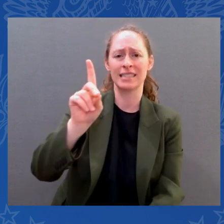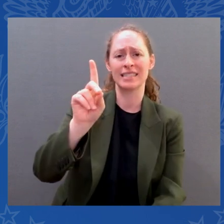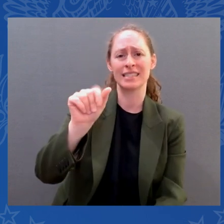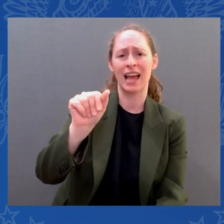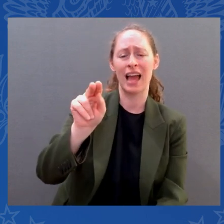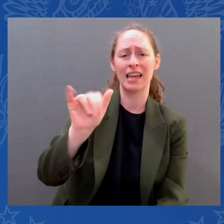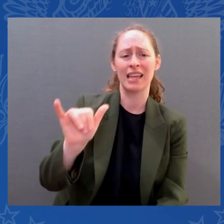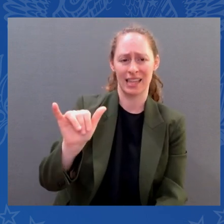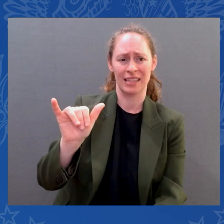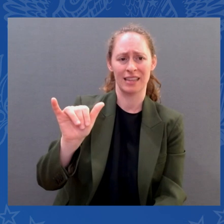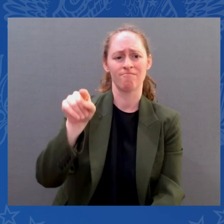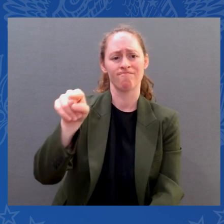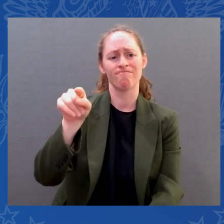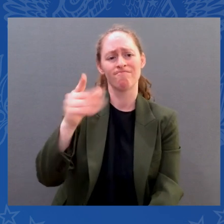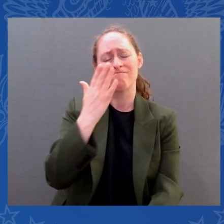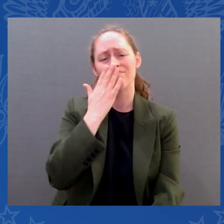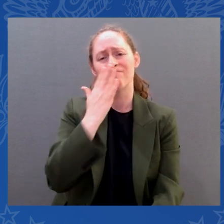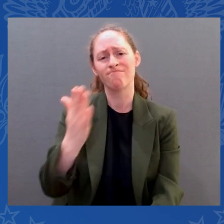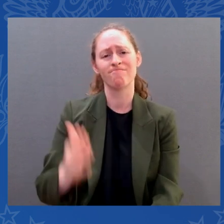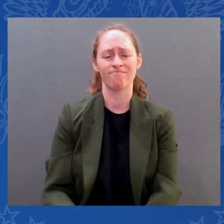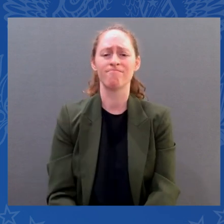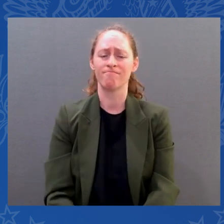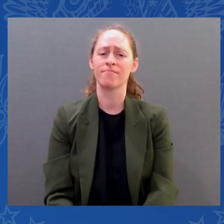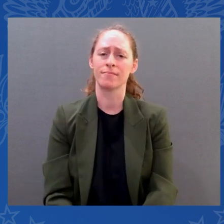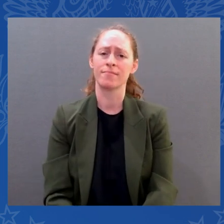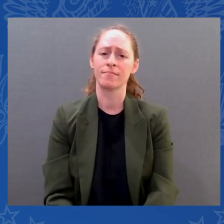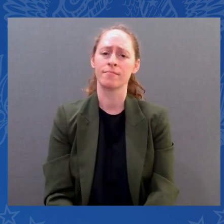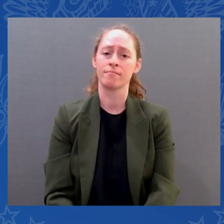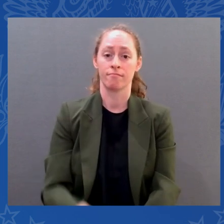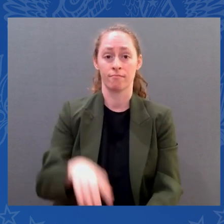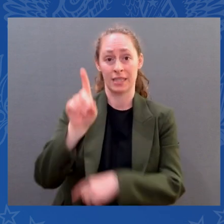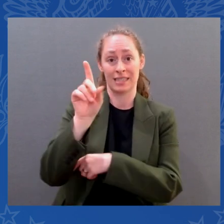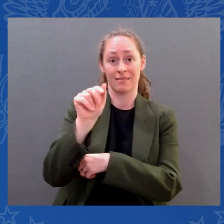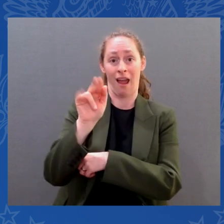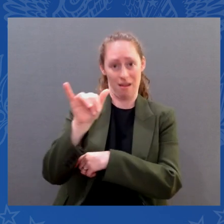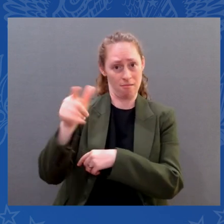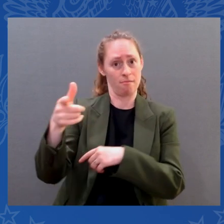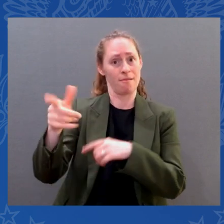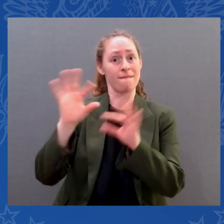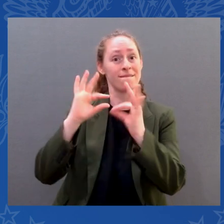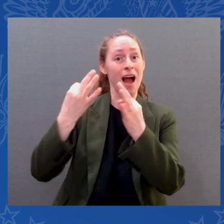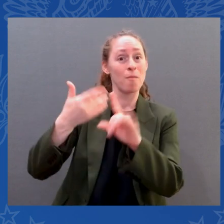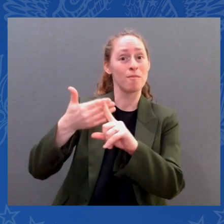from Hawaii, but a Japanese American -- who tried to join the military when the war broke out,